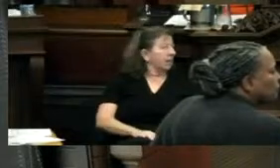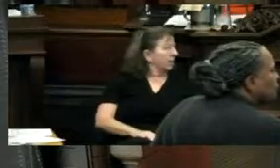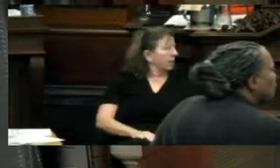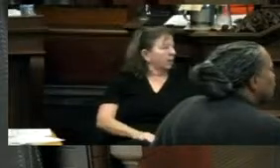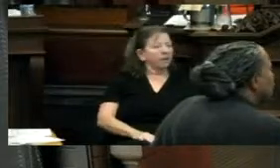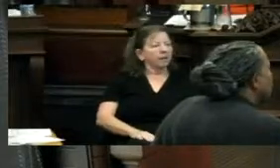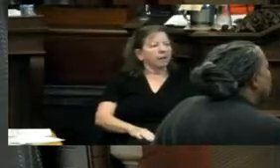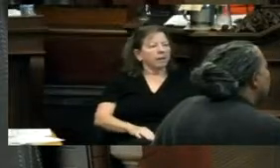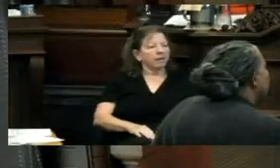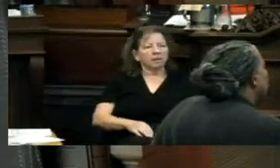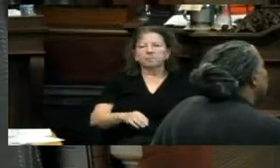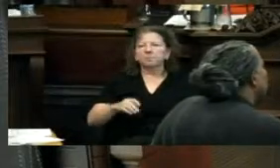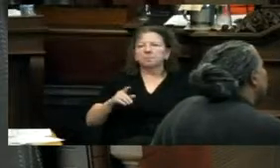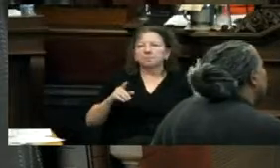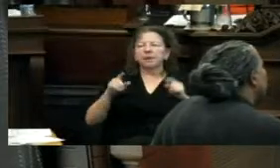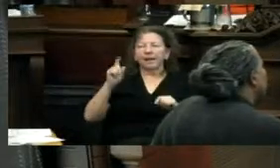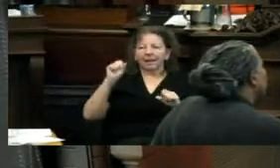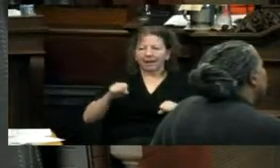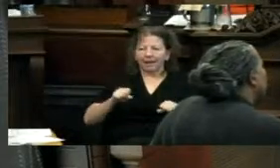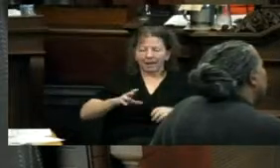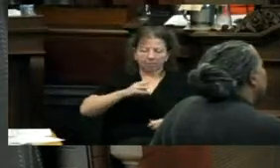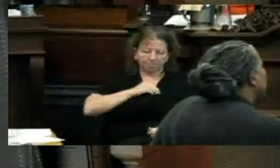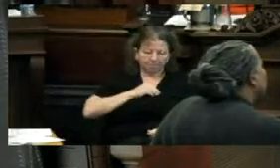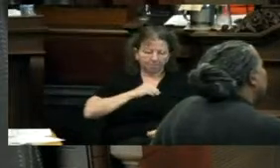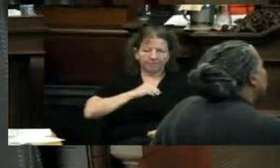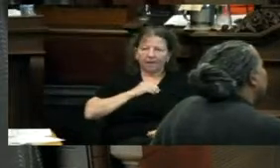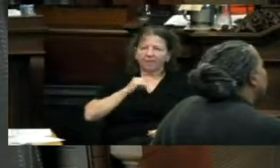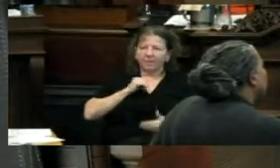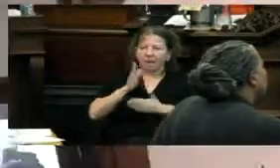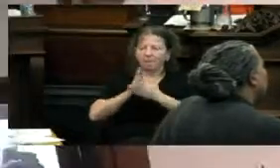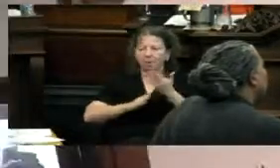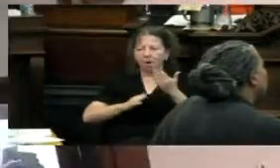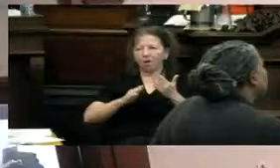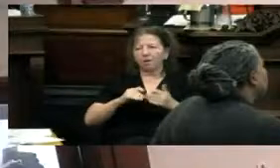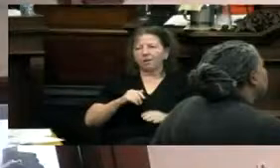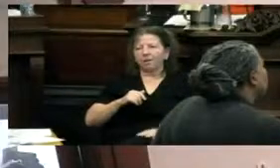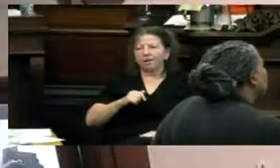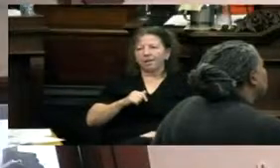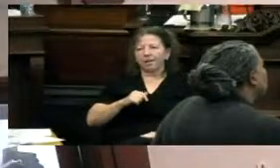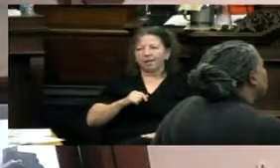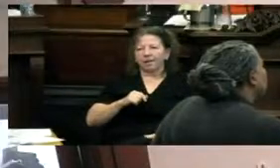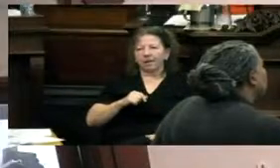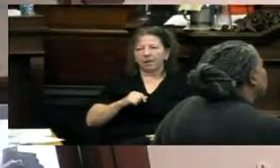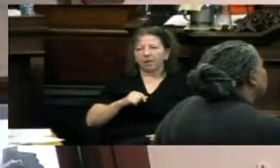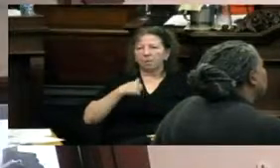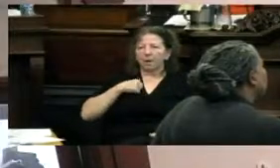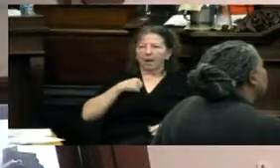was out of the office until Monday, so. Gotcha. So really Monday is when we found out.